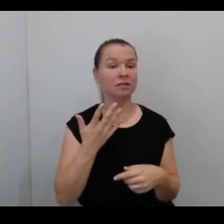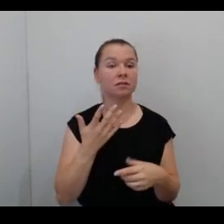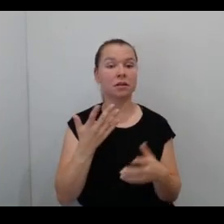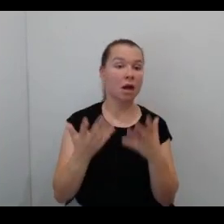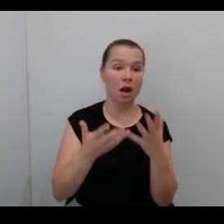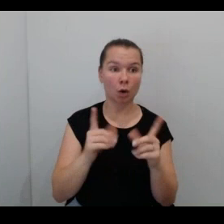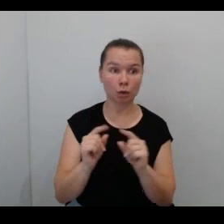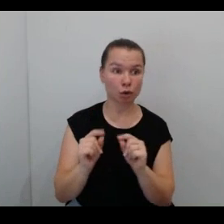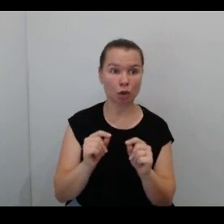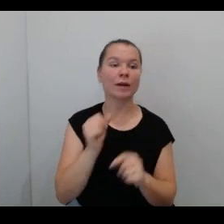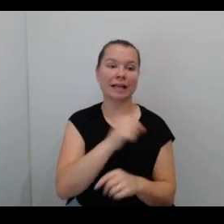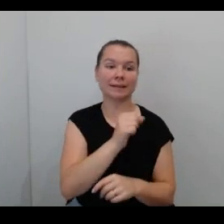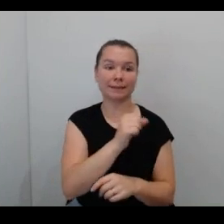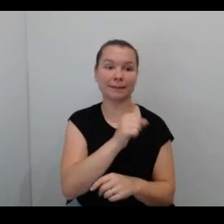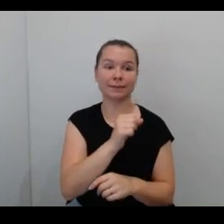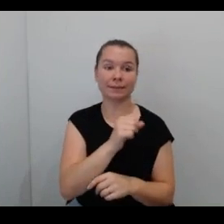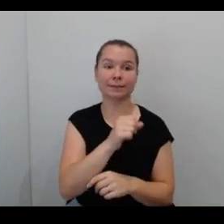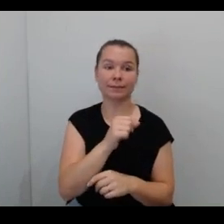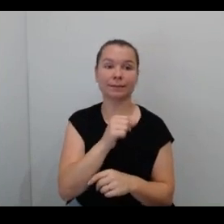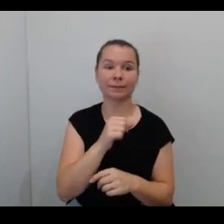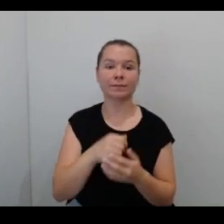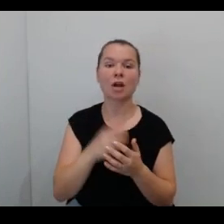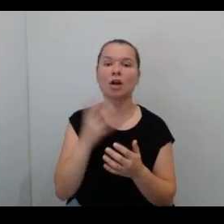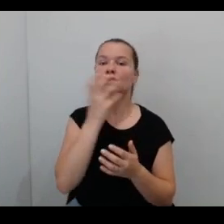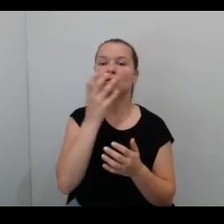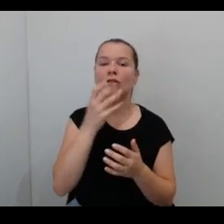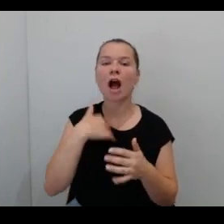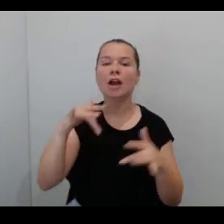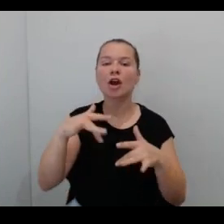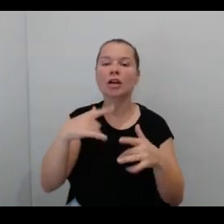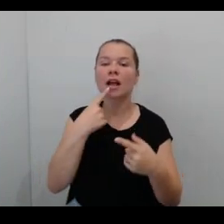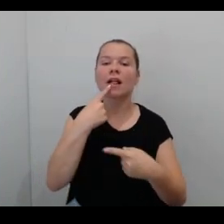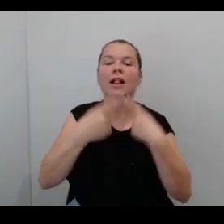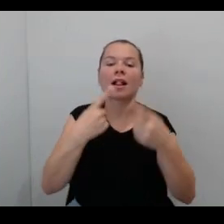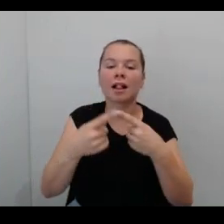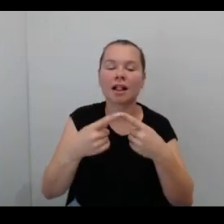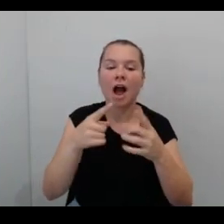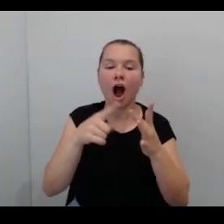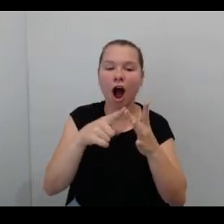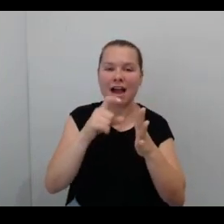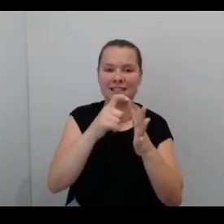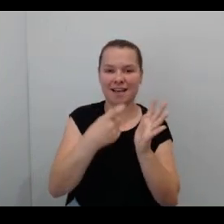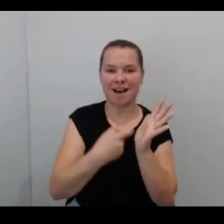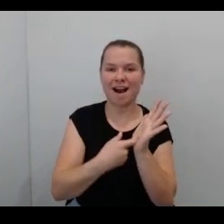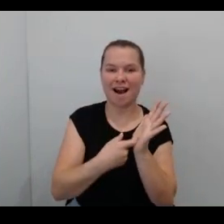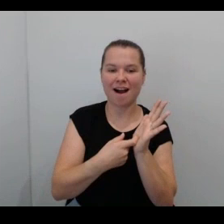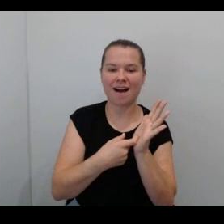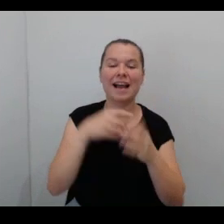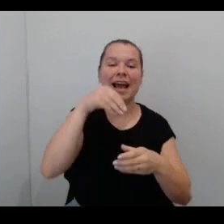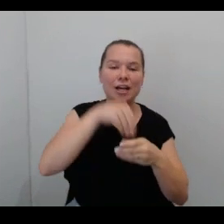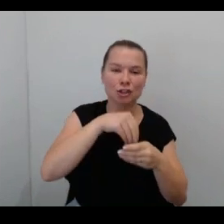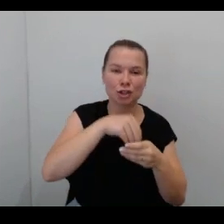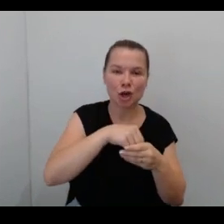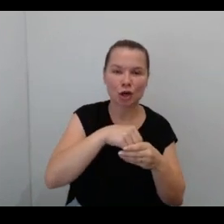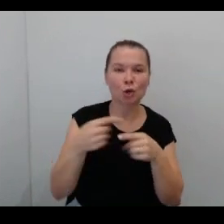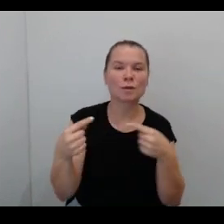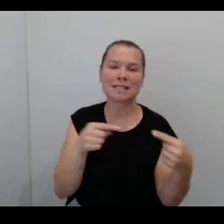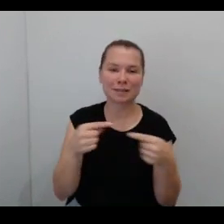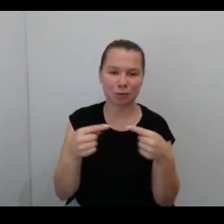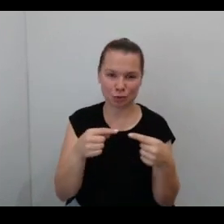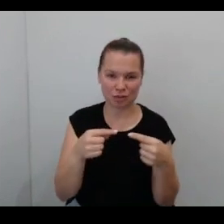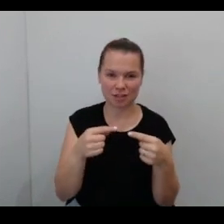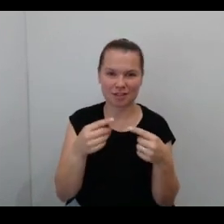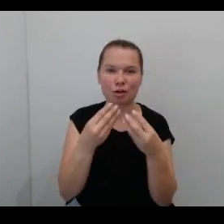Australian...I always think of acronyms, I always like those.